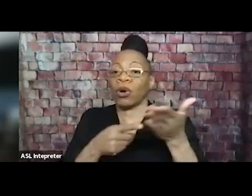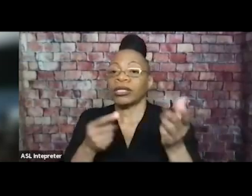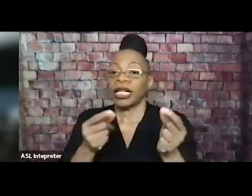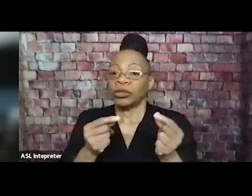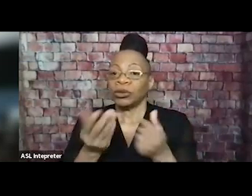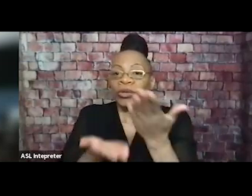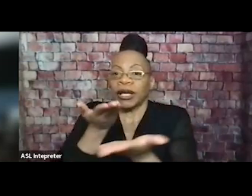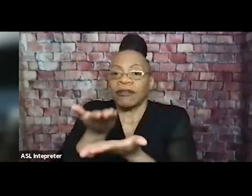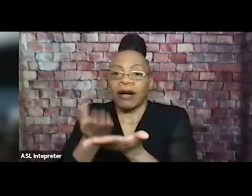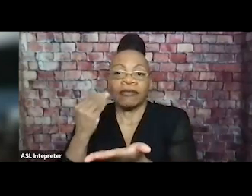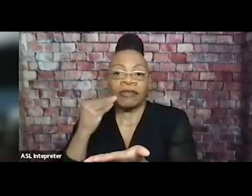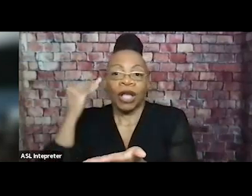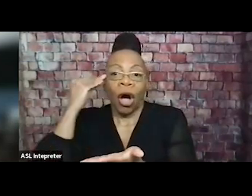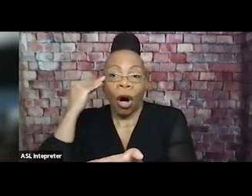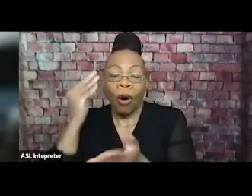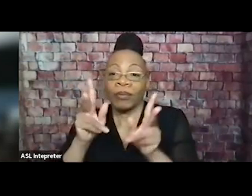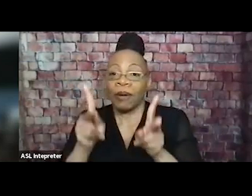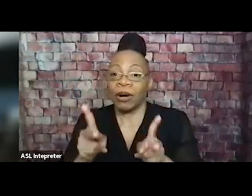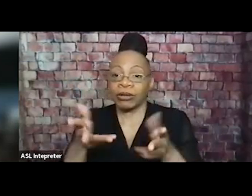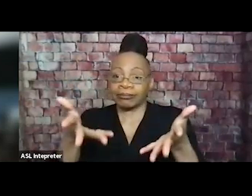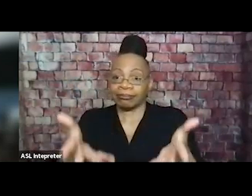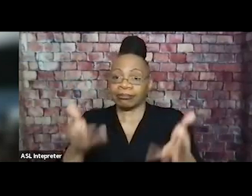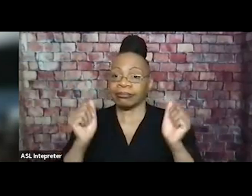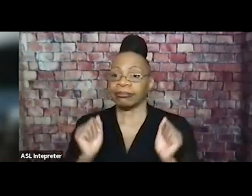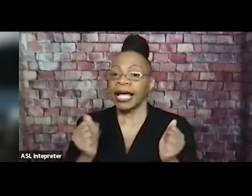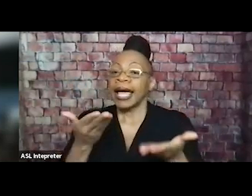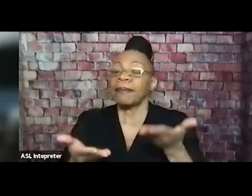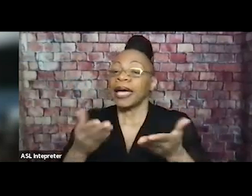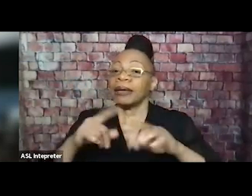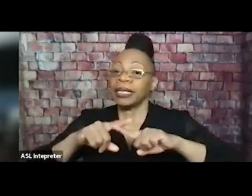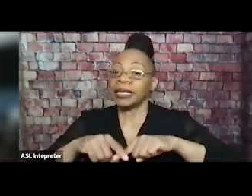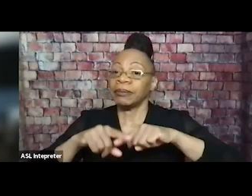and that person is left in their home. And they might depend on a cellmate